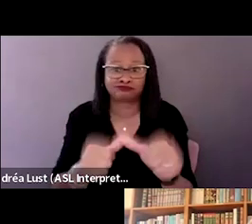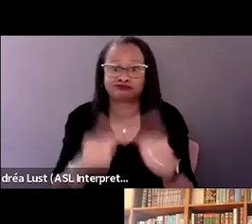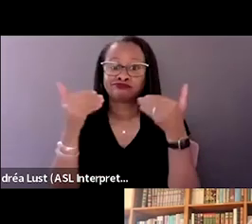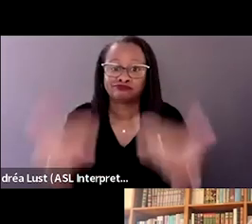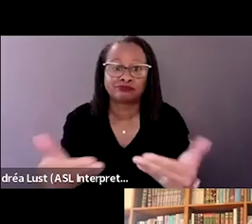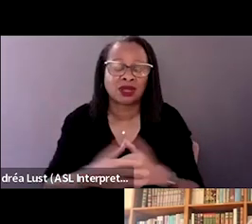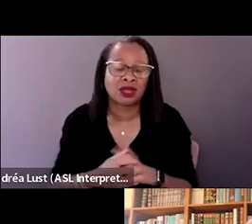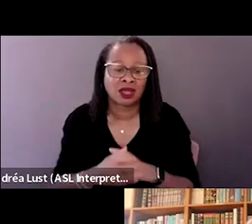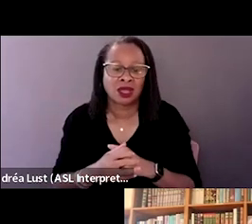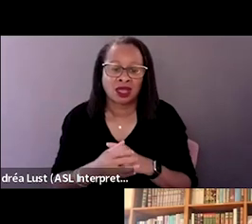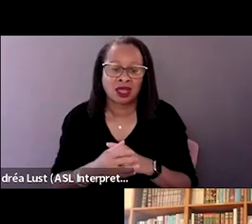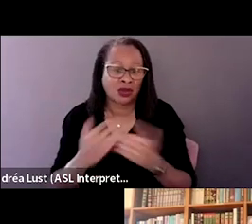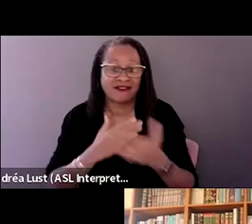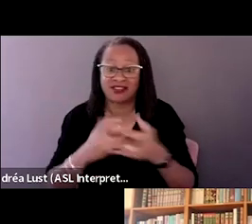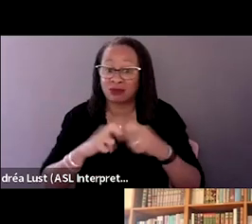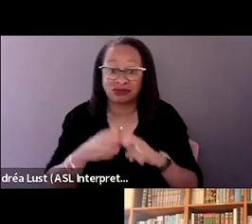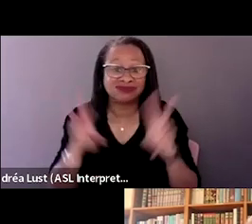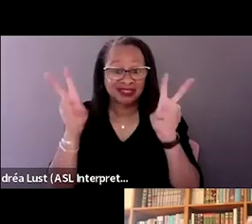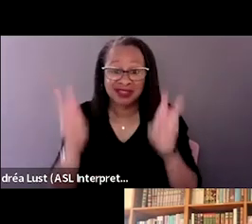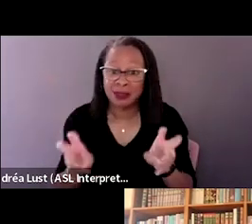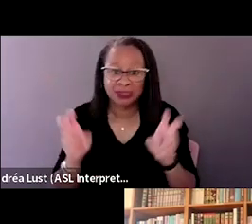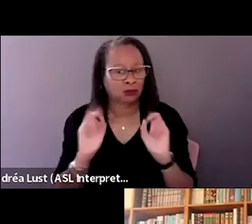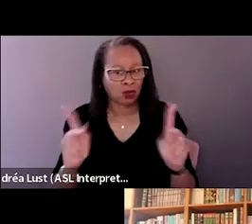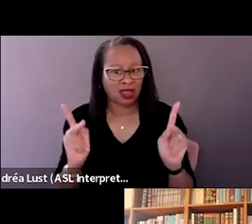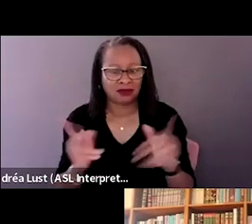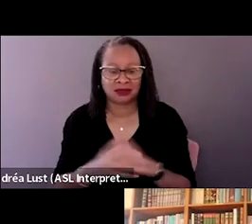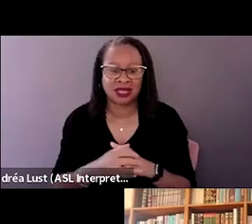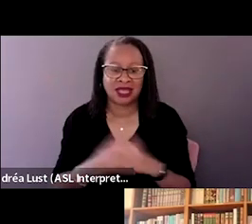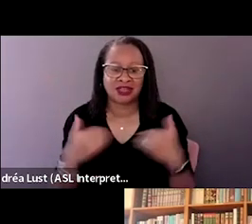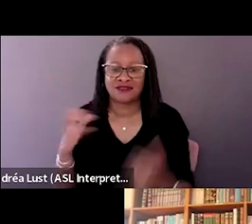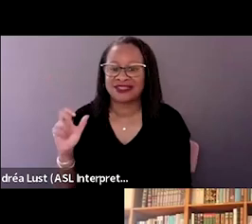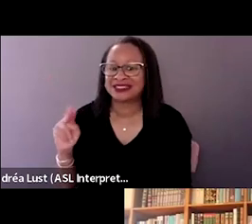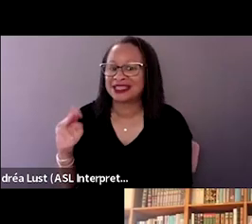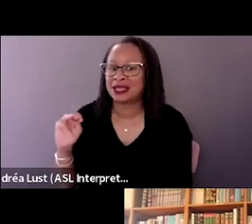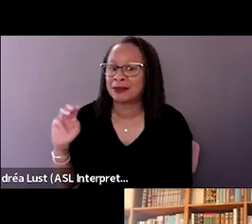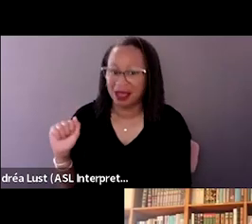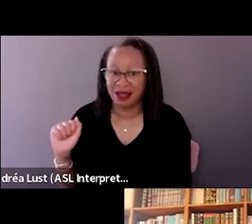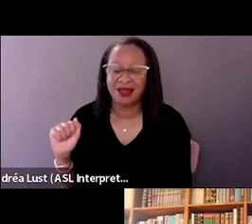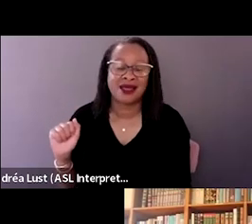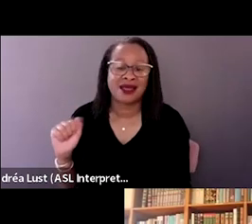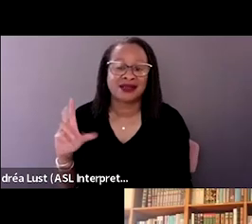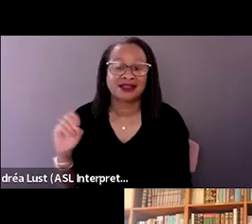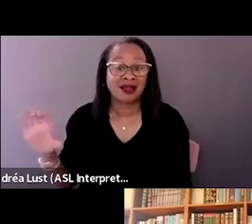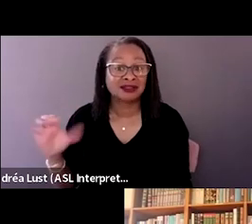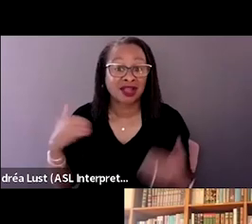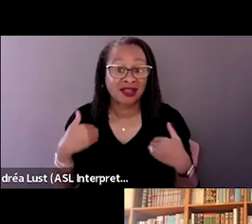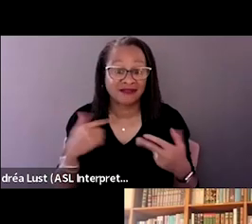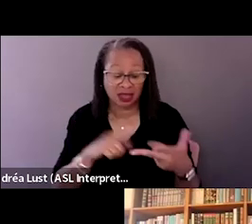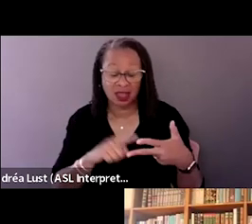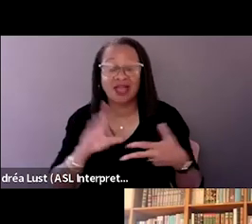Whatever the issue, whatever the topic. You have cinema documentary, and you have feature length documentaries